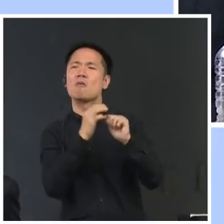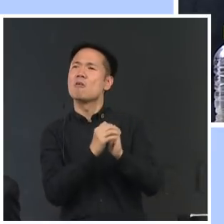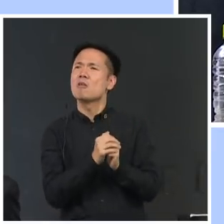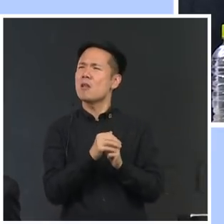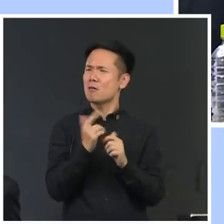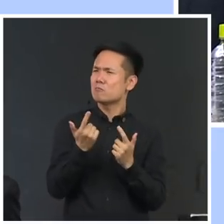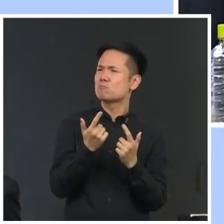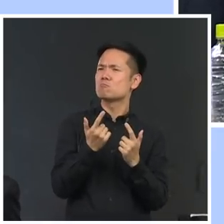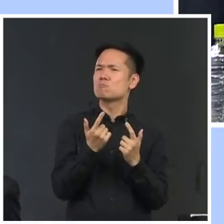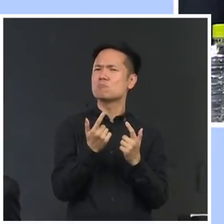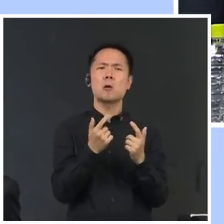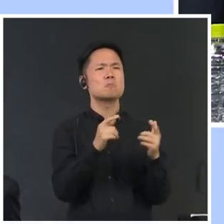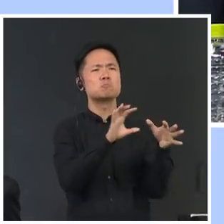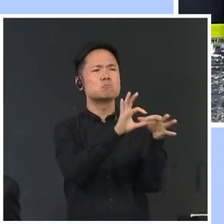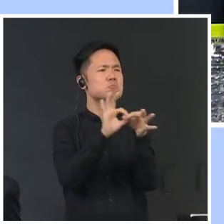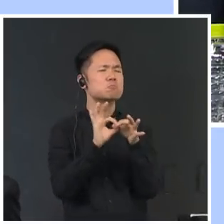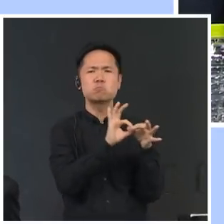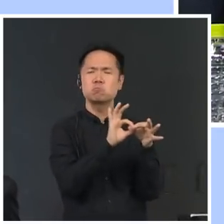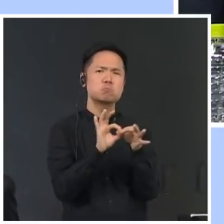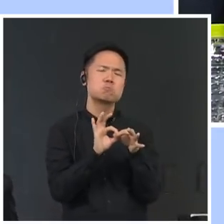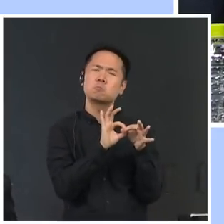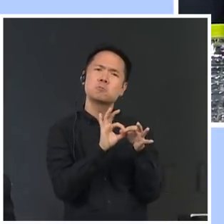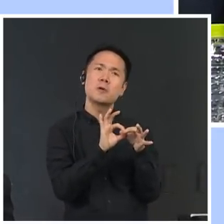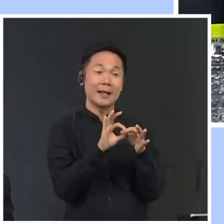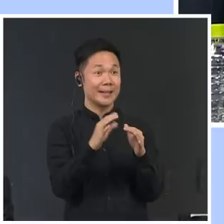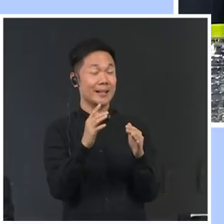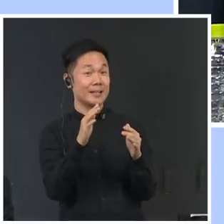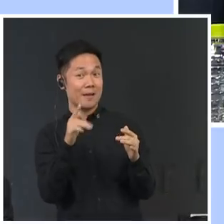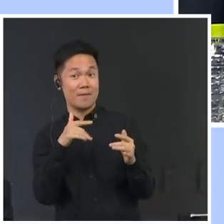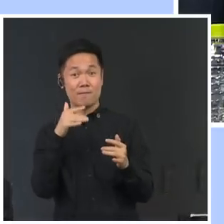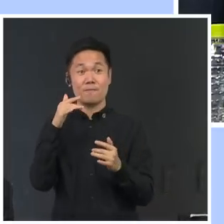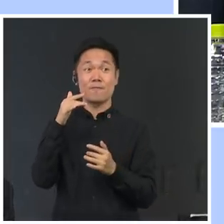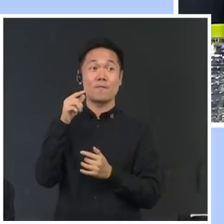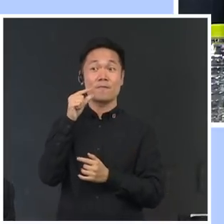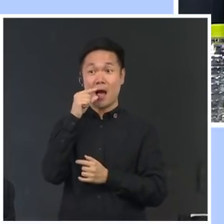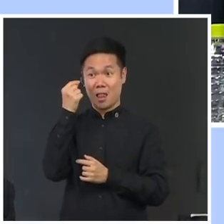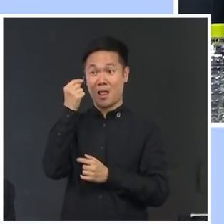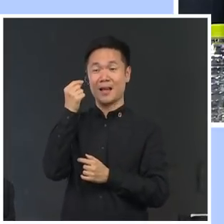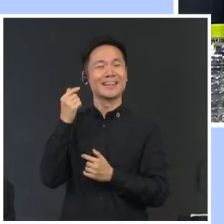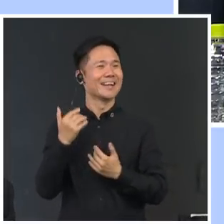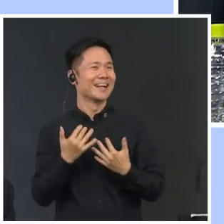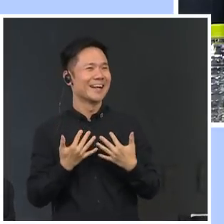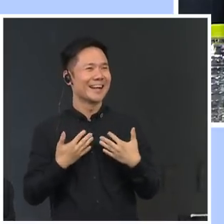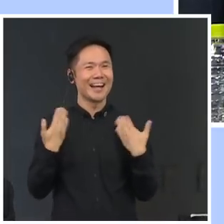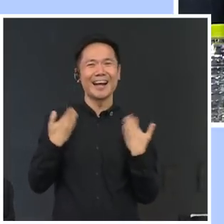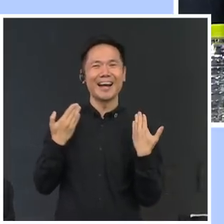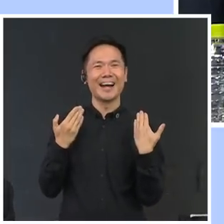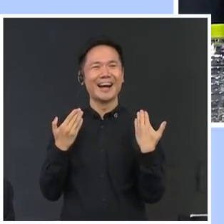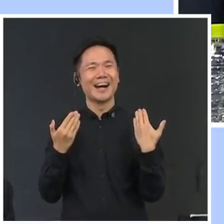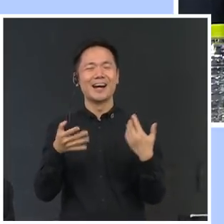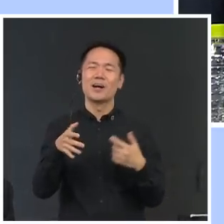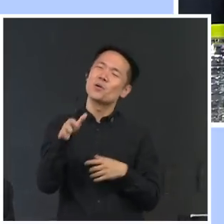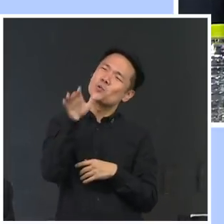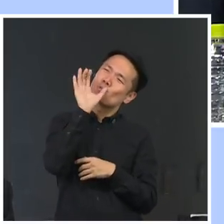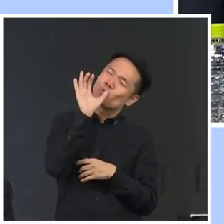the Deaf father have the servitude New Year's time just by nextselves, two of them alone -- by themselves, two of them alone.